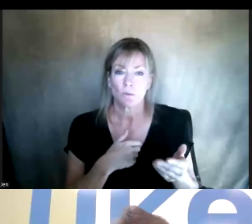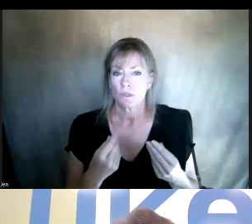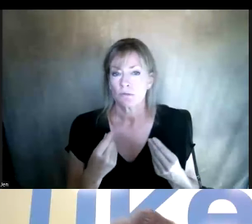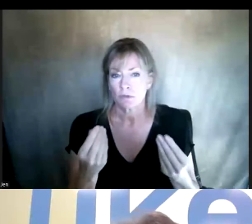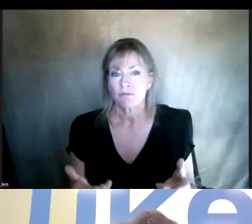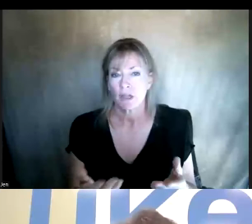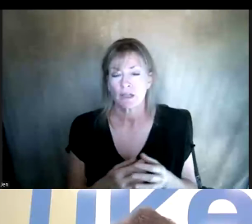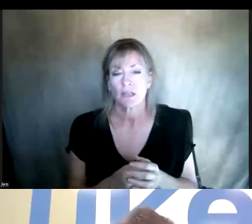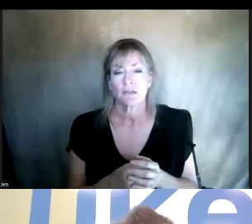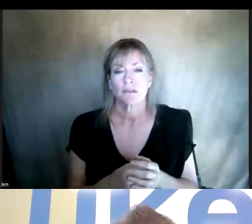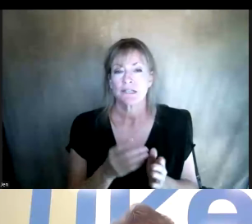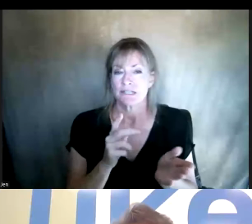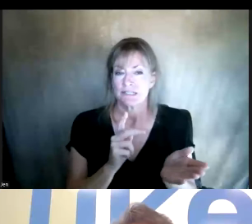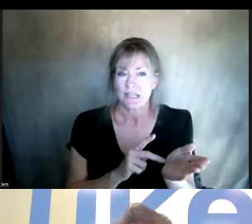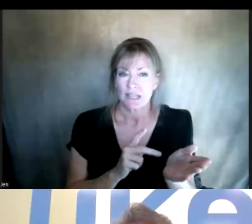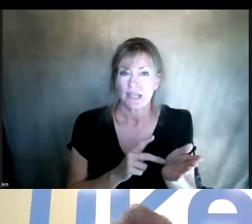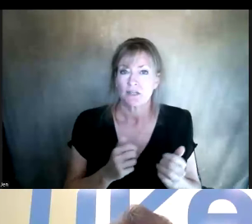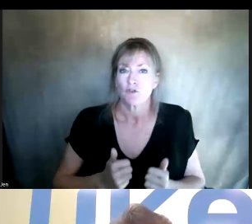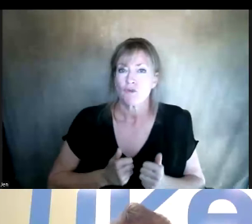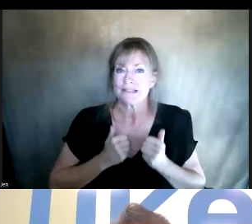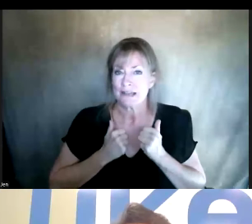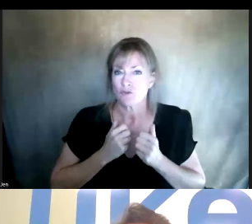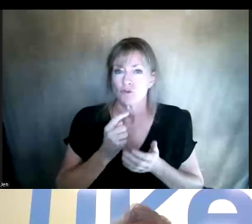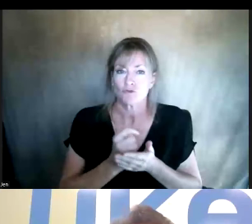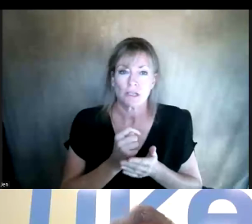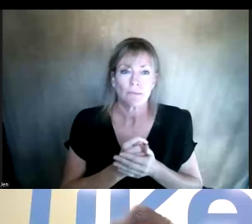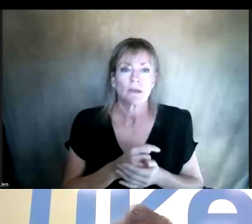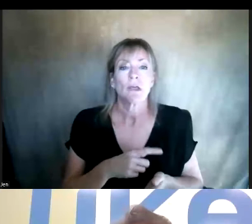PROVIDING. AGAIN, RESIDENT TREATMENT, THERAPEUTIC DAY